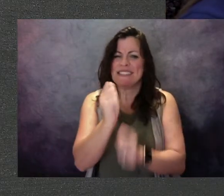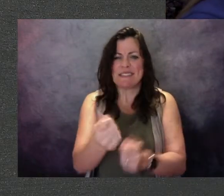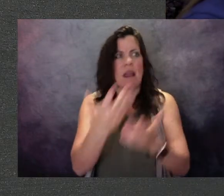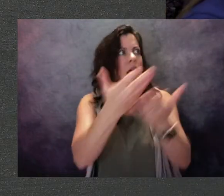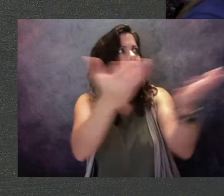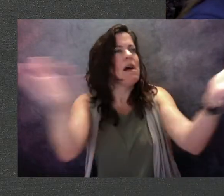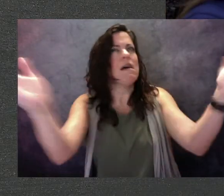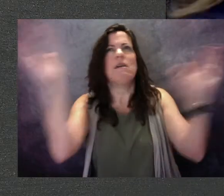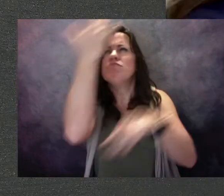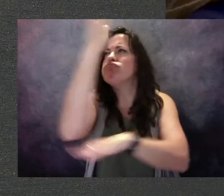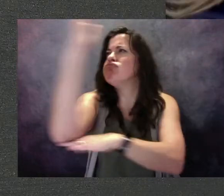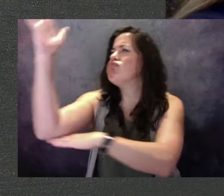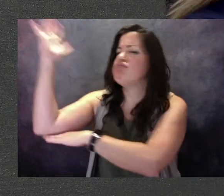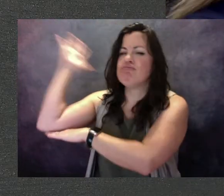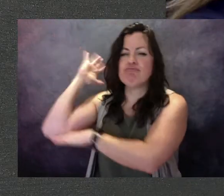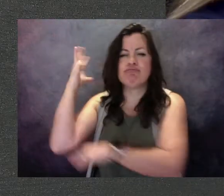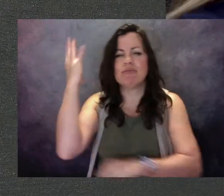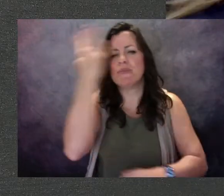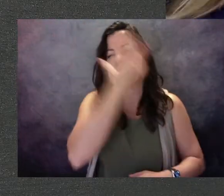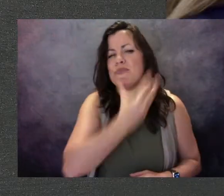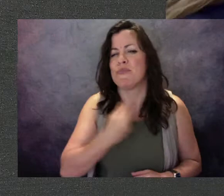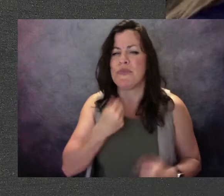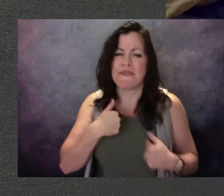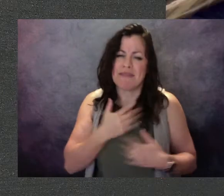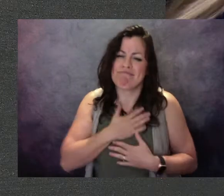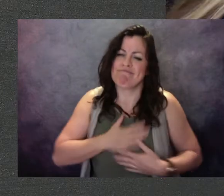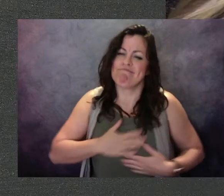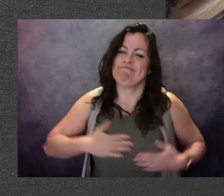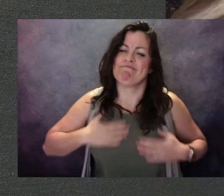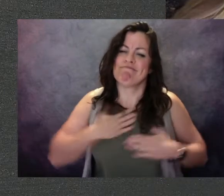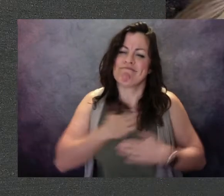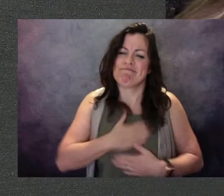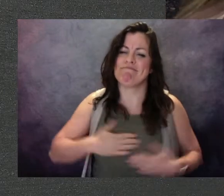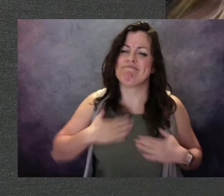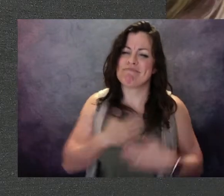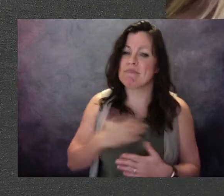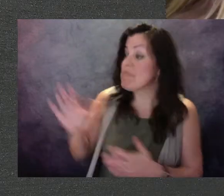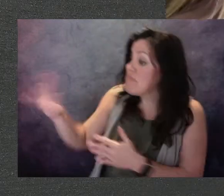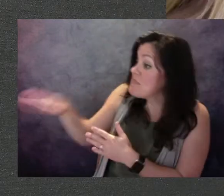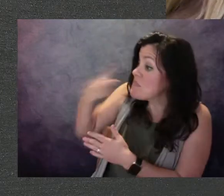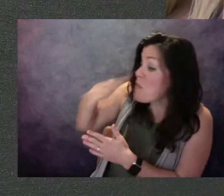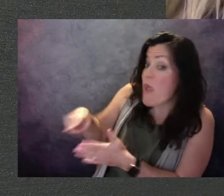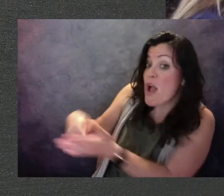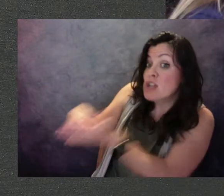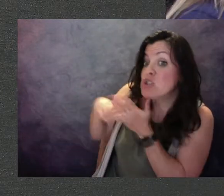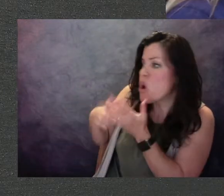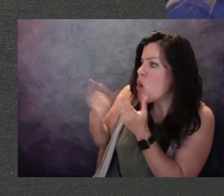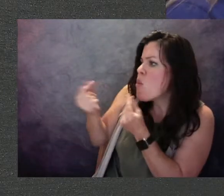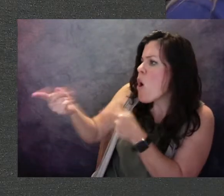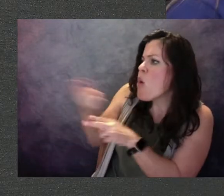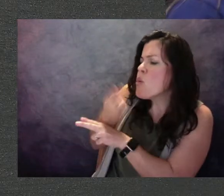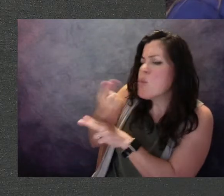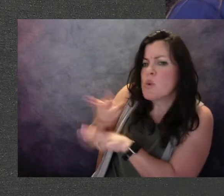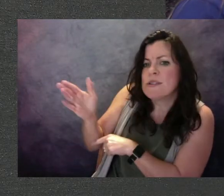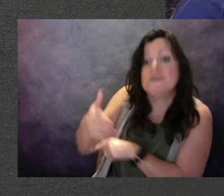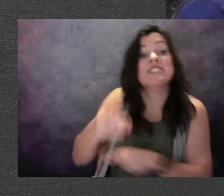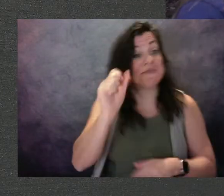it's very fun to catch fish and I enjoy it. Nice, I see you brought a couple of things with you today. So what do you have there? This is one of my favorite fishing rods,